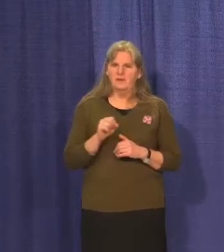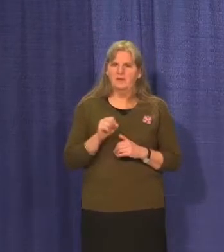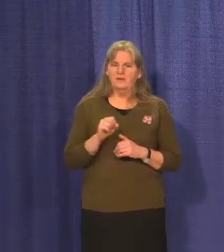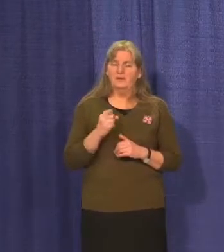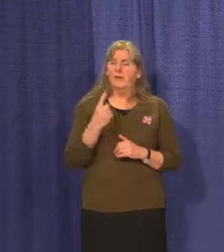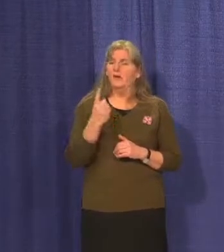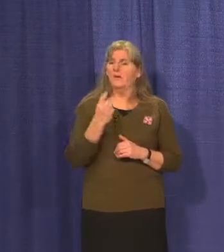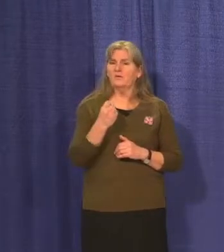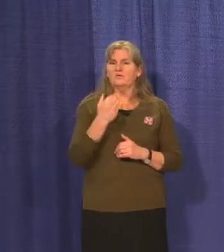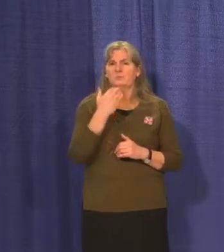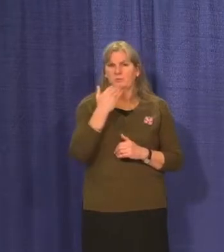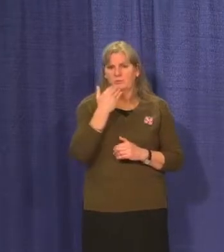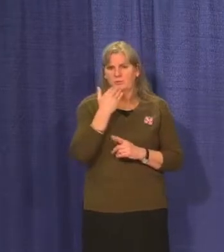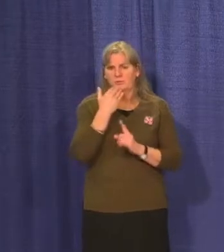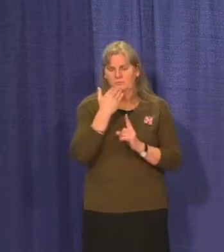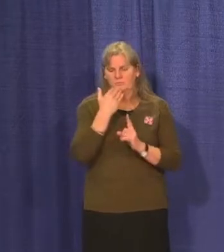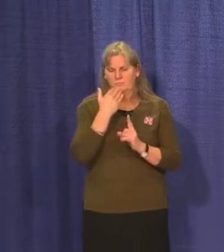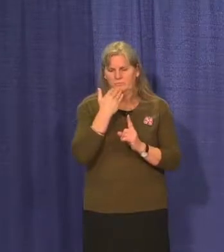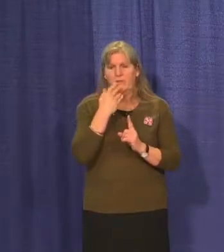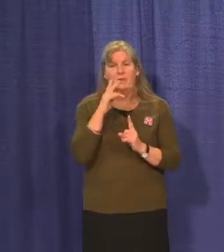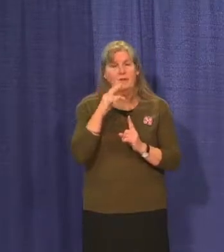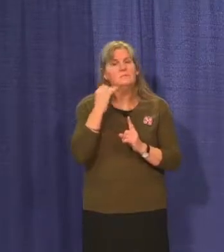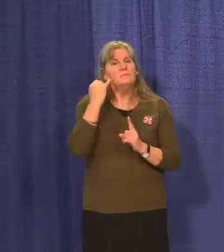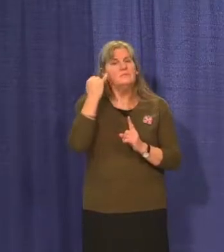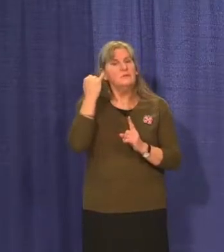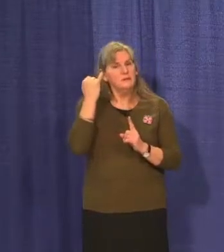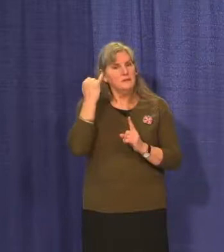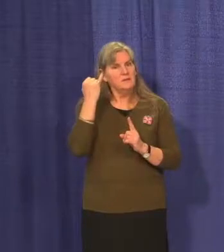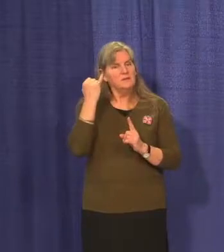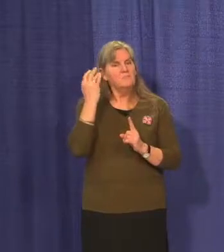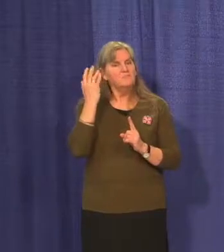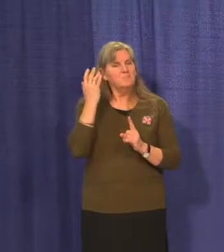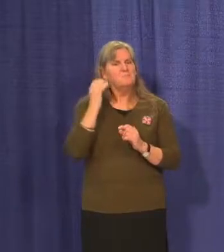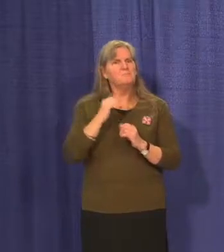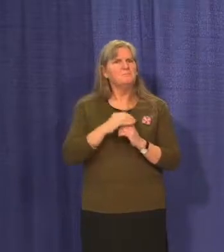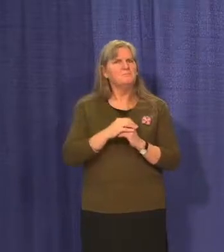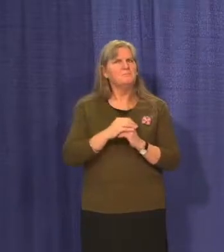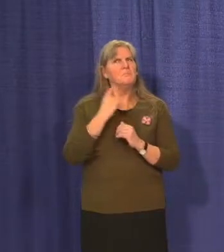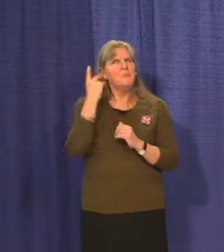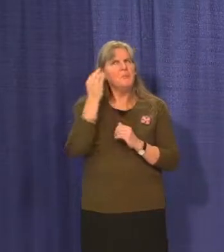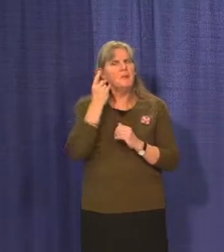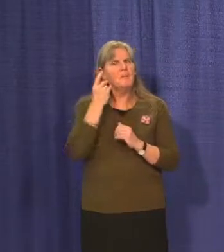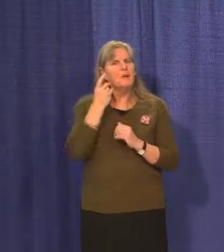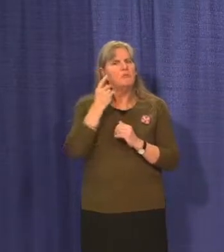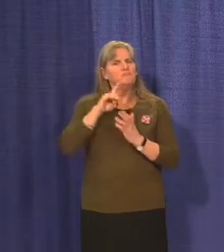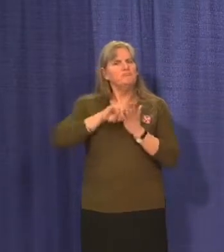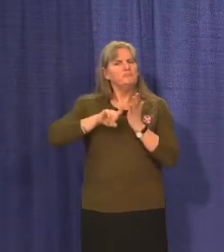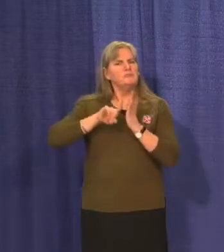So yes, it is a really good question and an idea that is worth exploring.